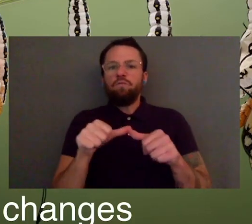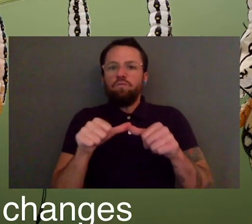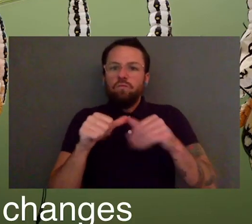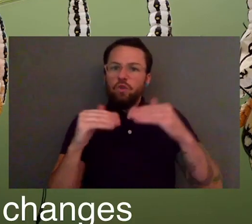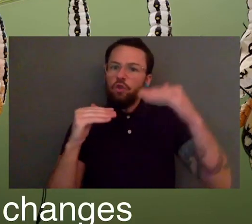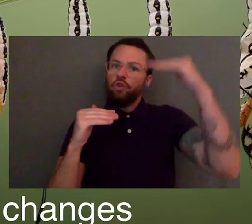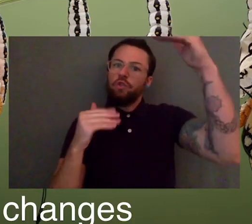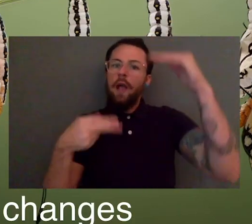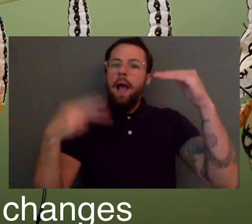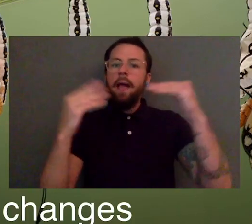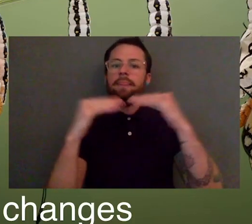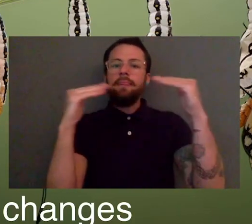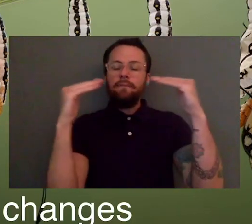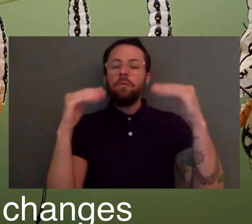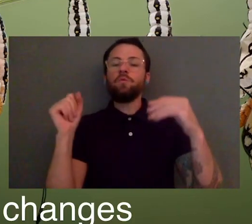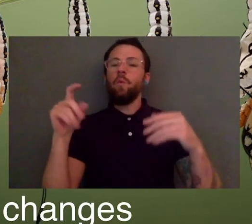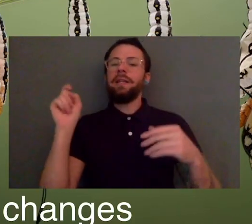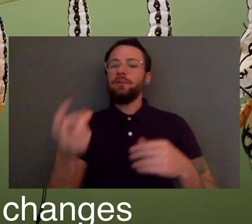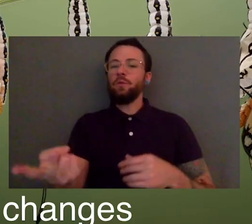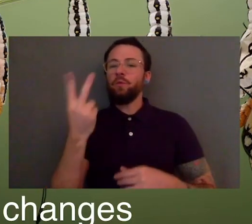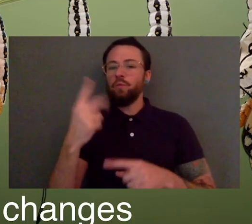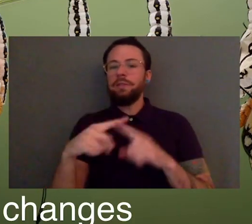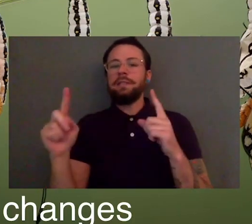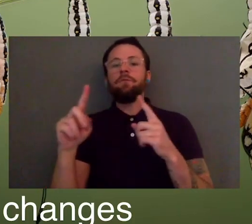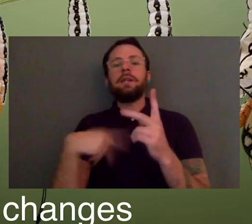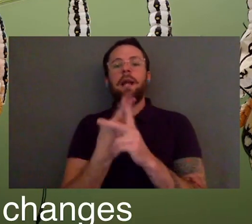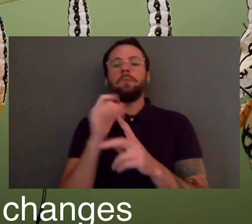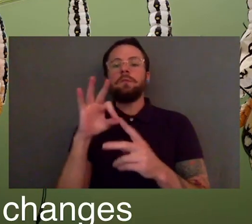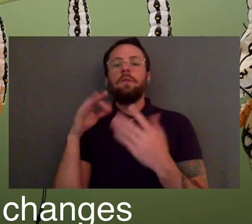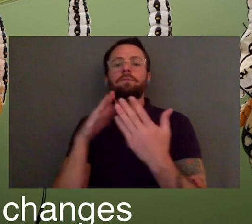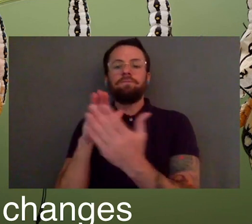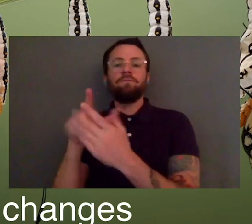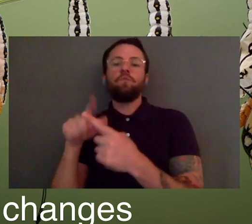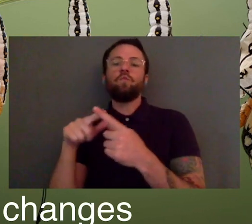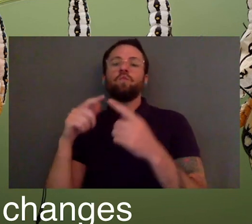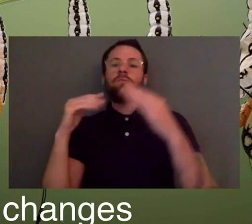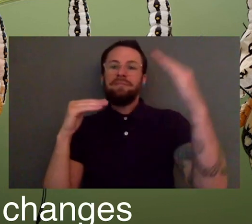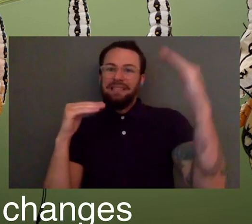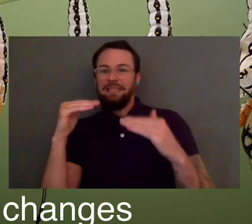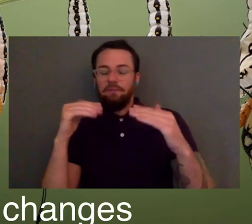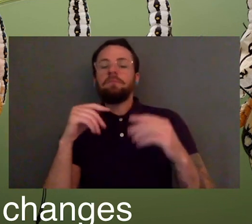Testosterone is a more aggressive hormone and that tends to go to higher levels so those